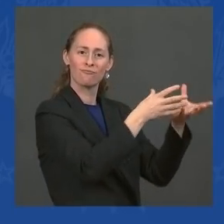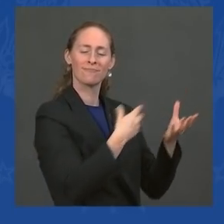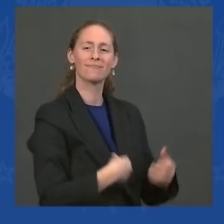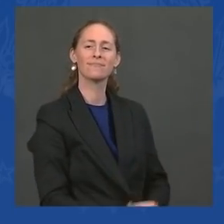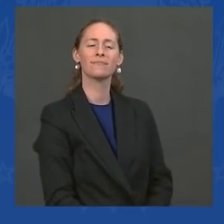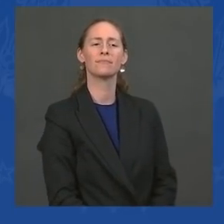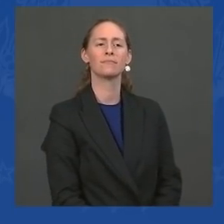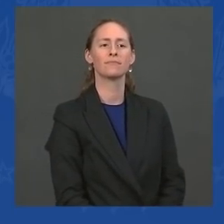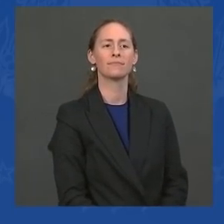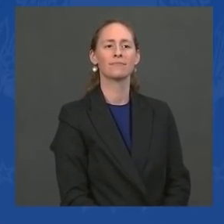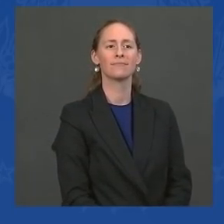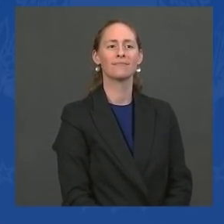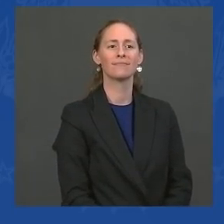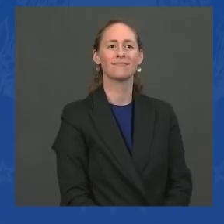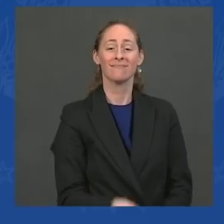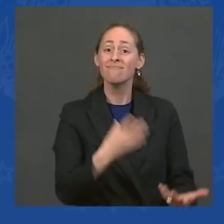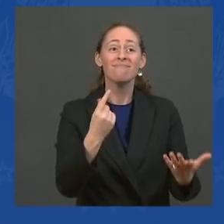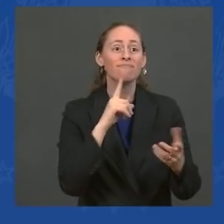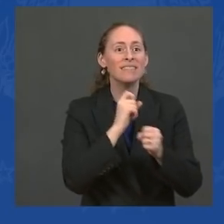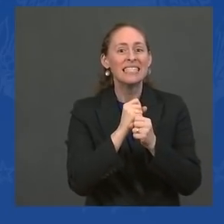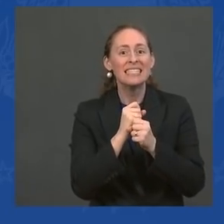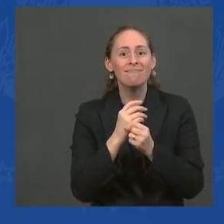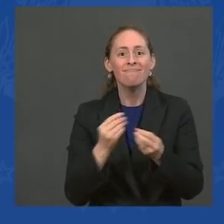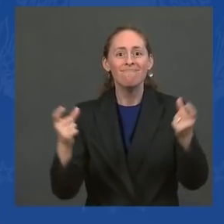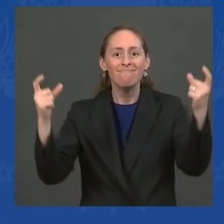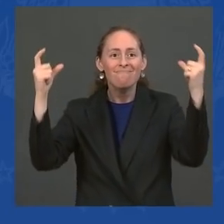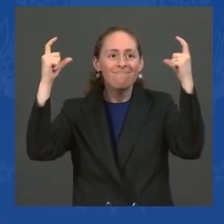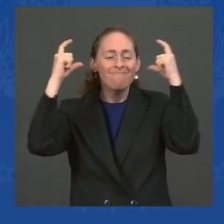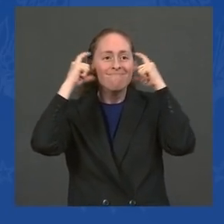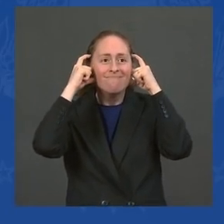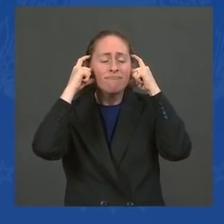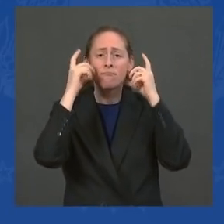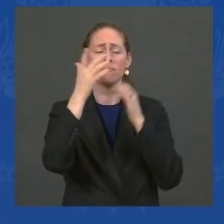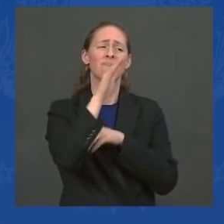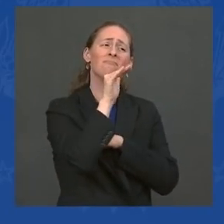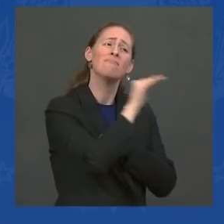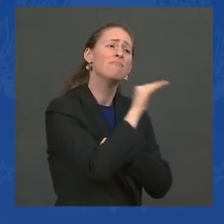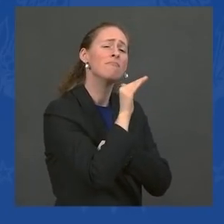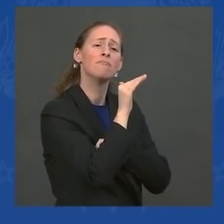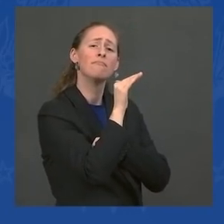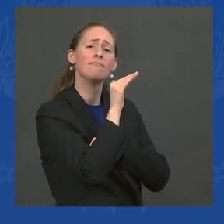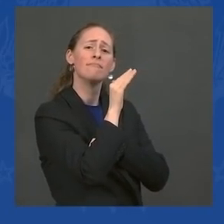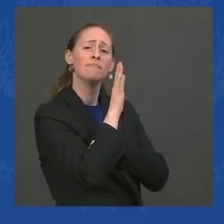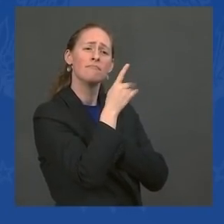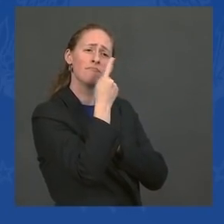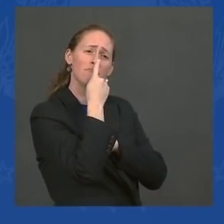She said, "You've got to pwromise [sic] me. You've got to promise me you'll protect the Bears Ears."